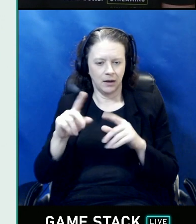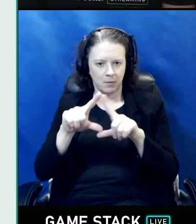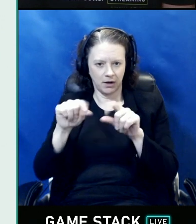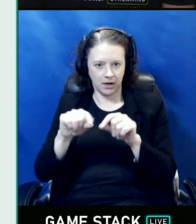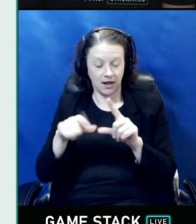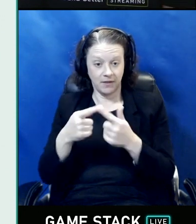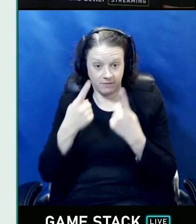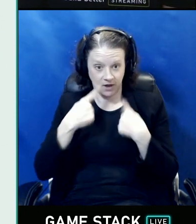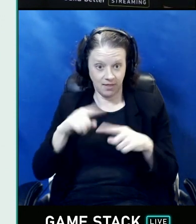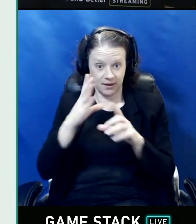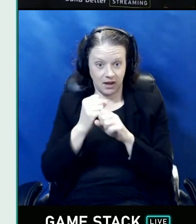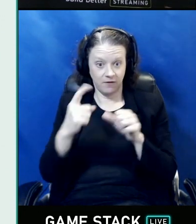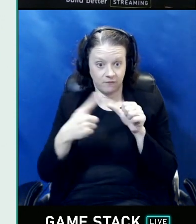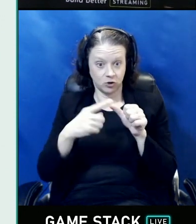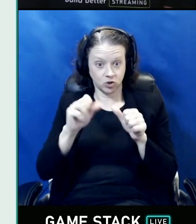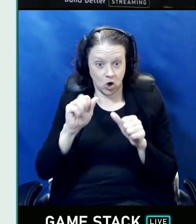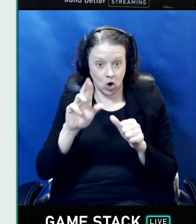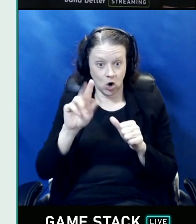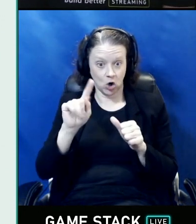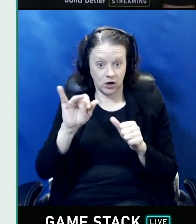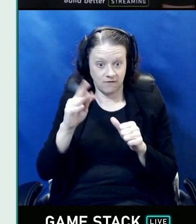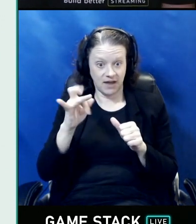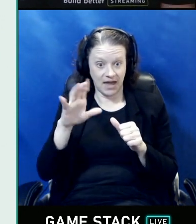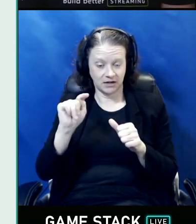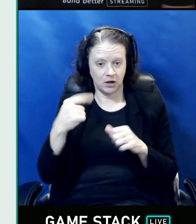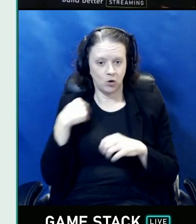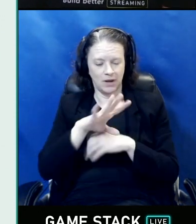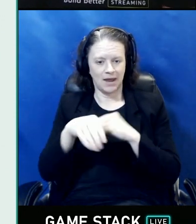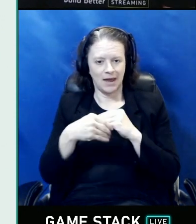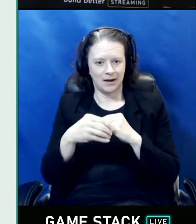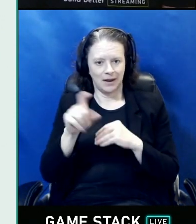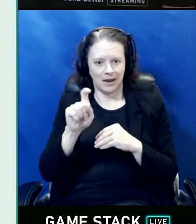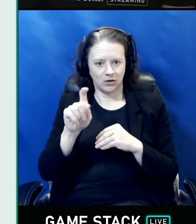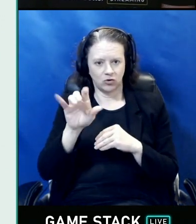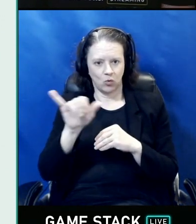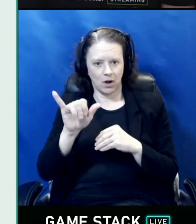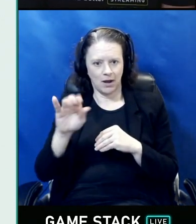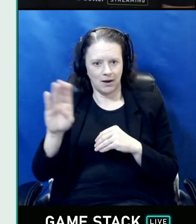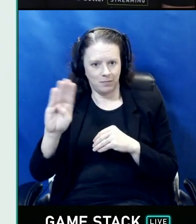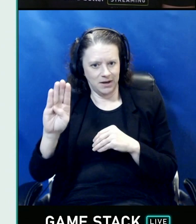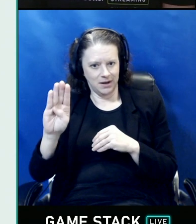we want to add in the X, Y and B buttons, so that they can use items out of their inventory.